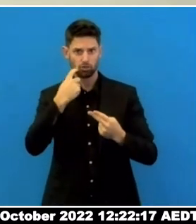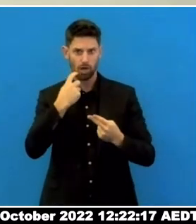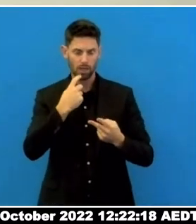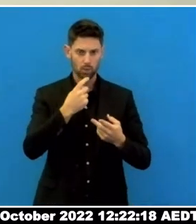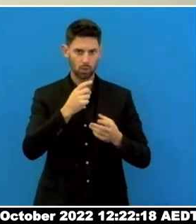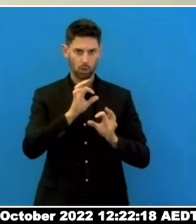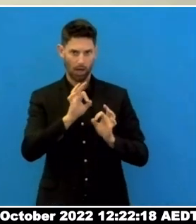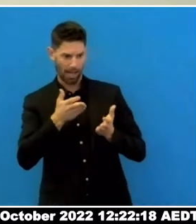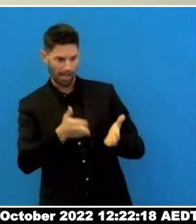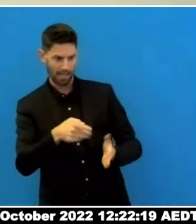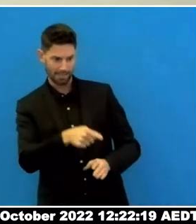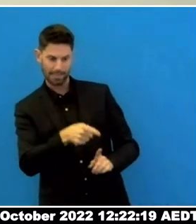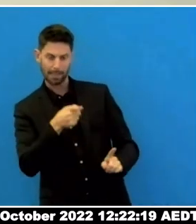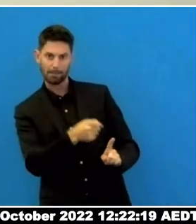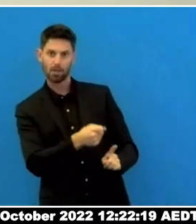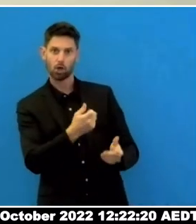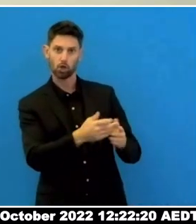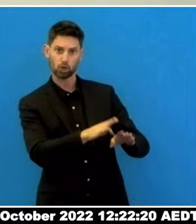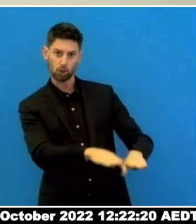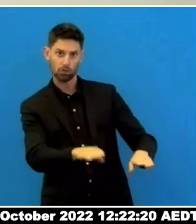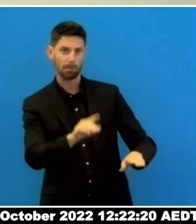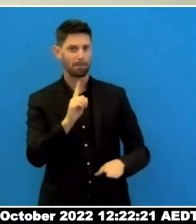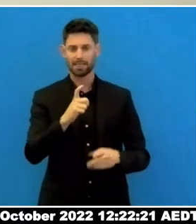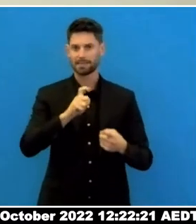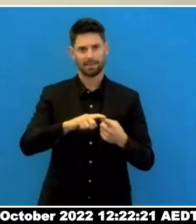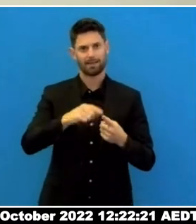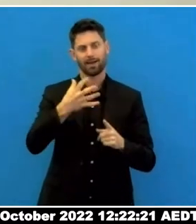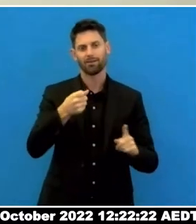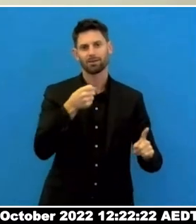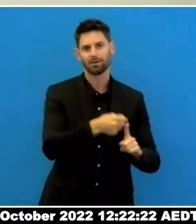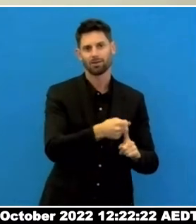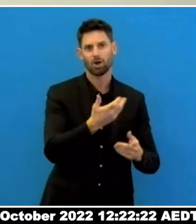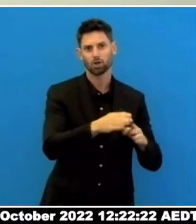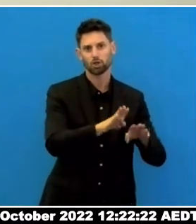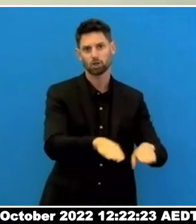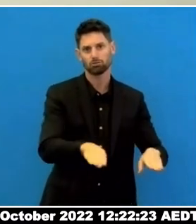But the impact of those traumatic events is enormous, and issues like shame